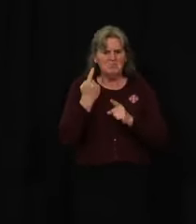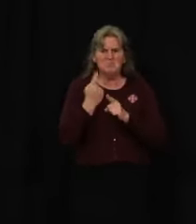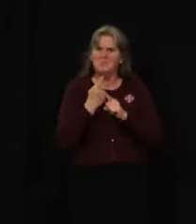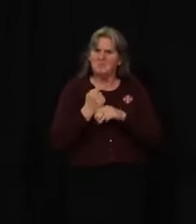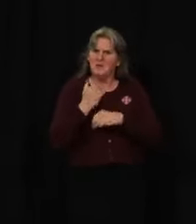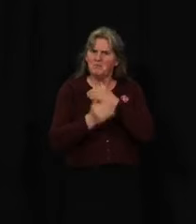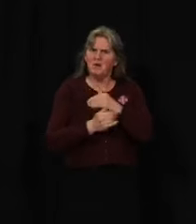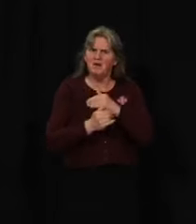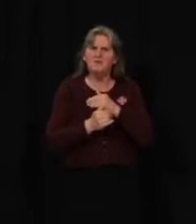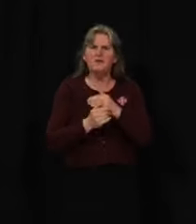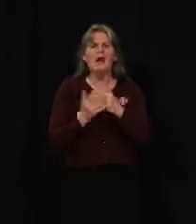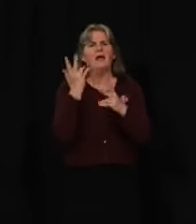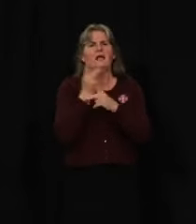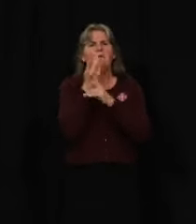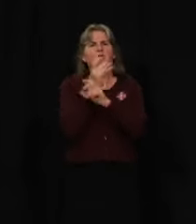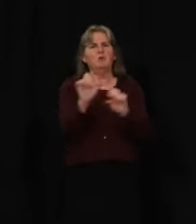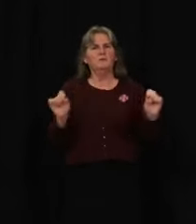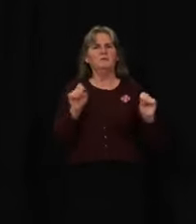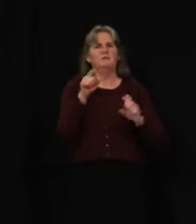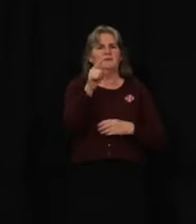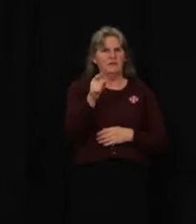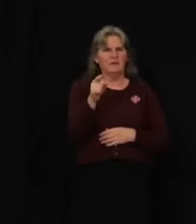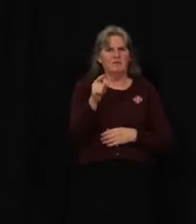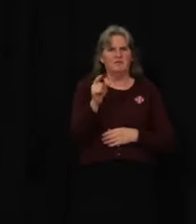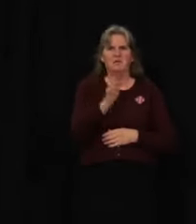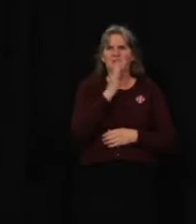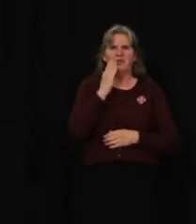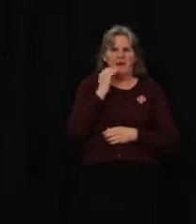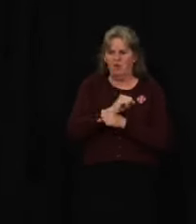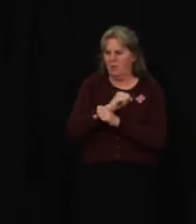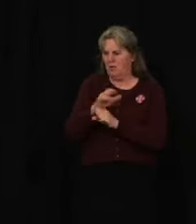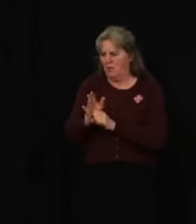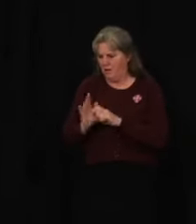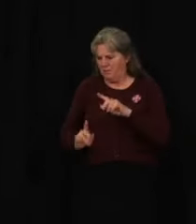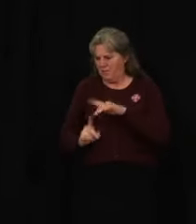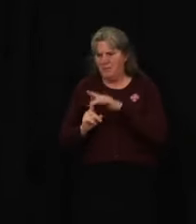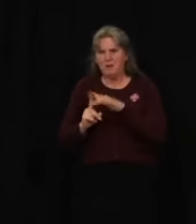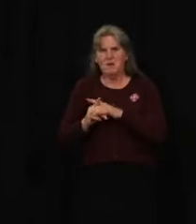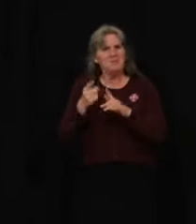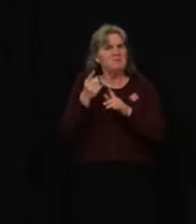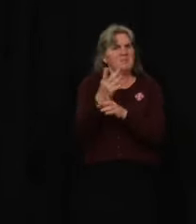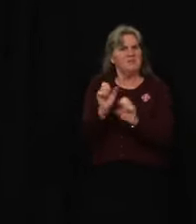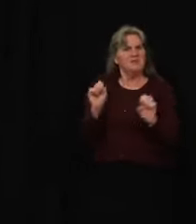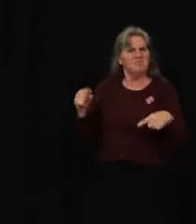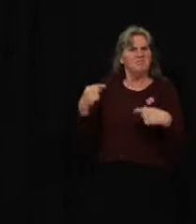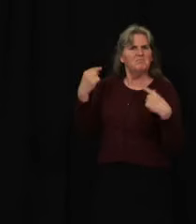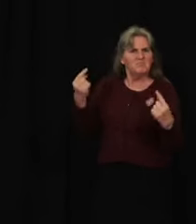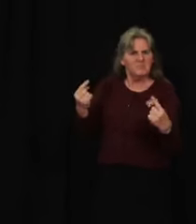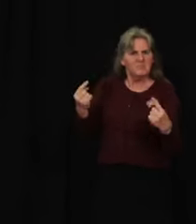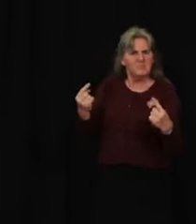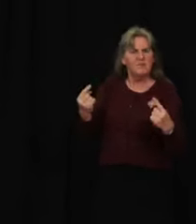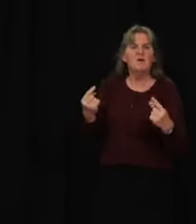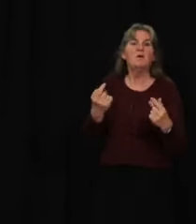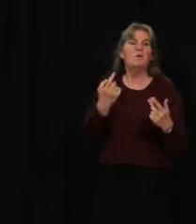citizens from the sly and fickle spread of COVID-19. Early on as we tracked the